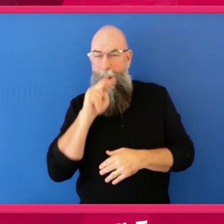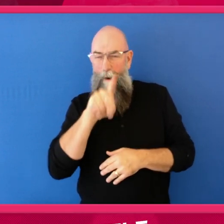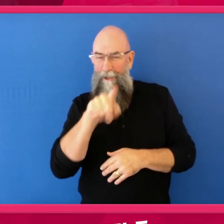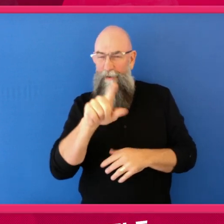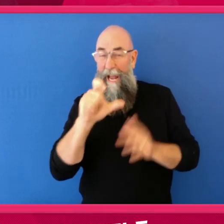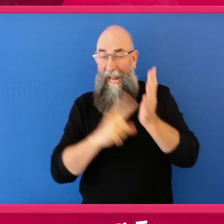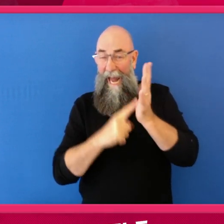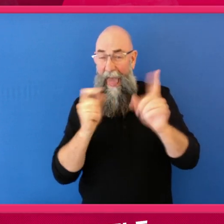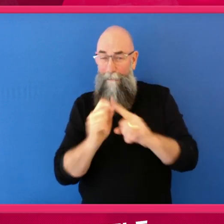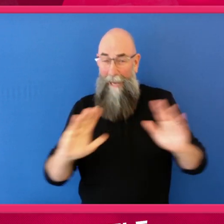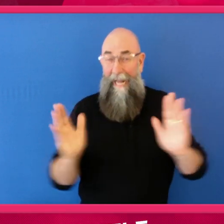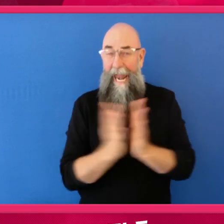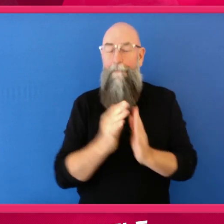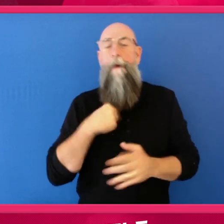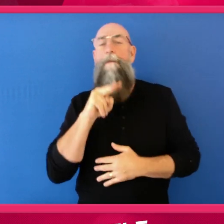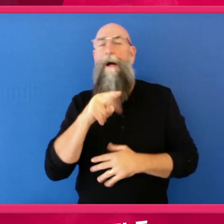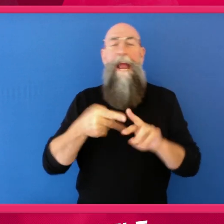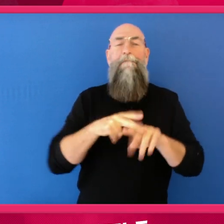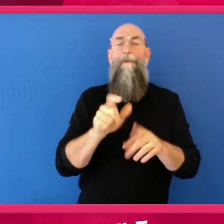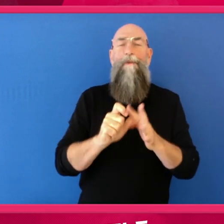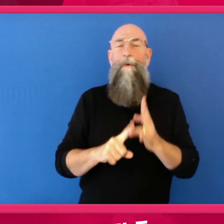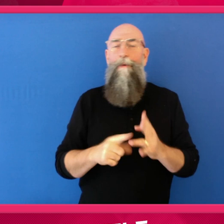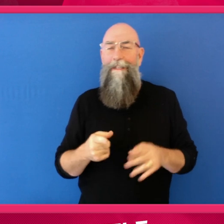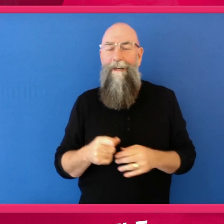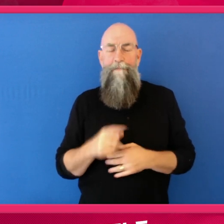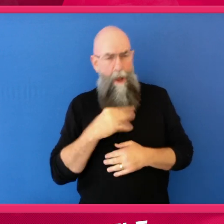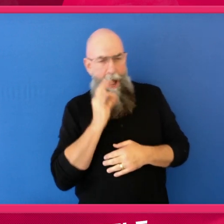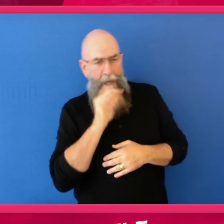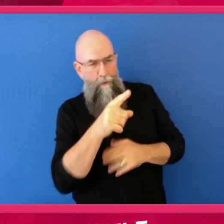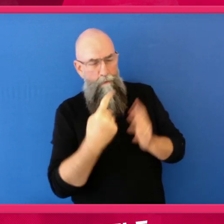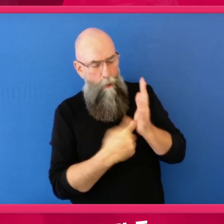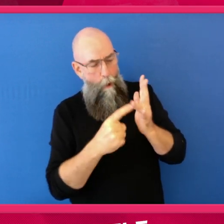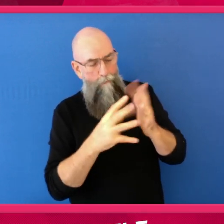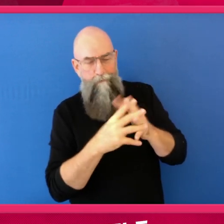next couple of events. Rowan, what is your all time favorite Paralympic moment?